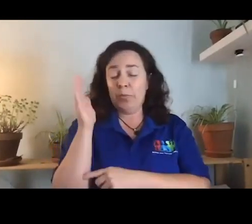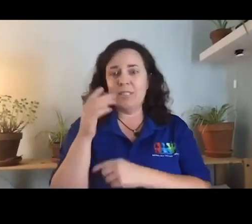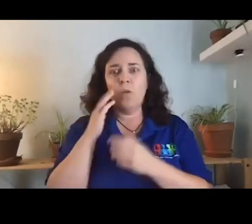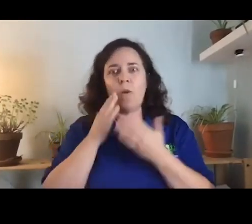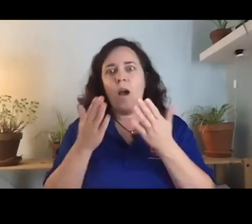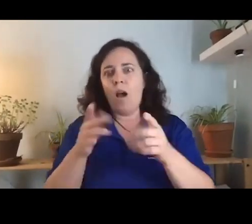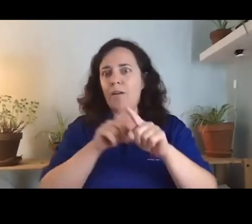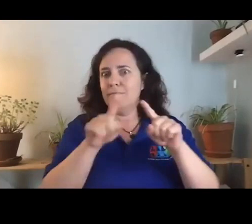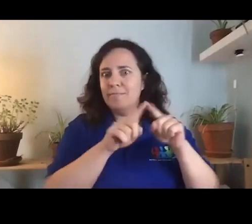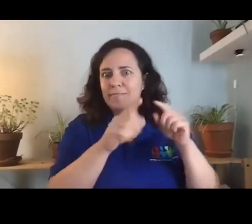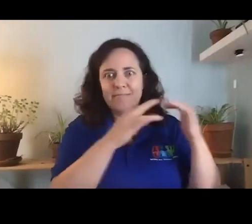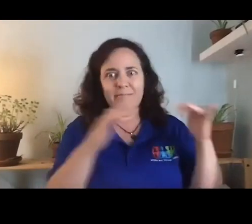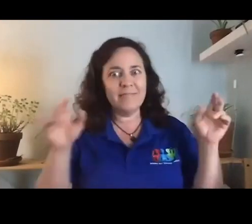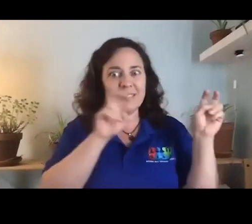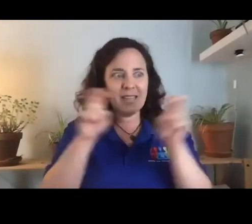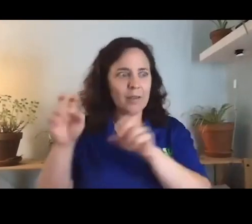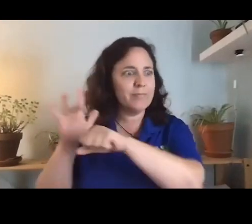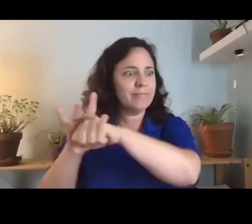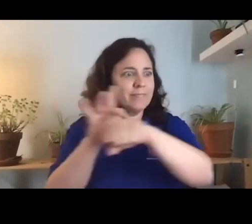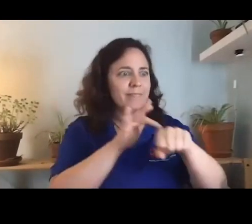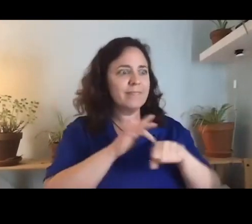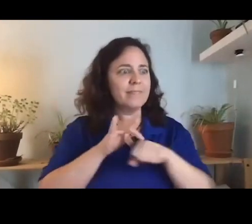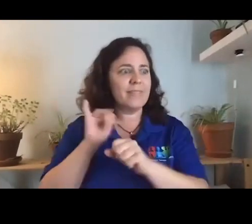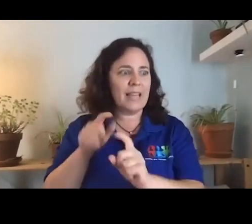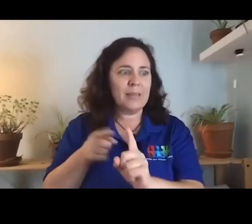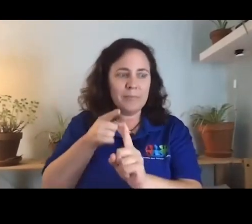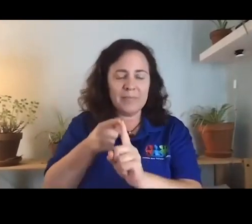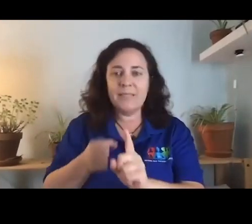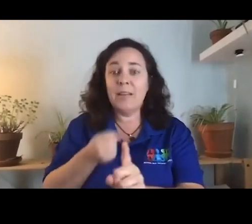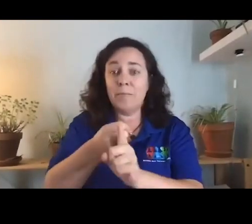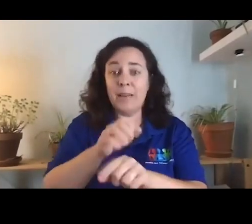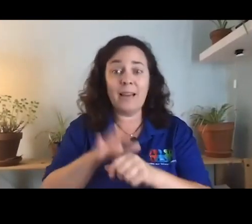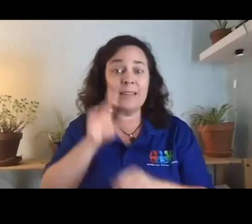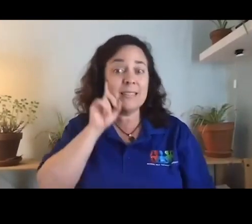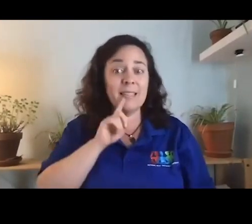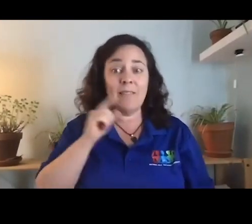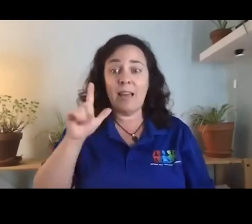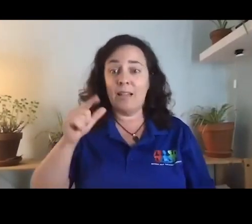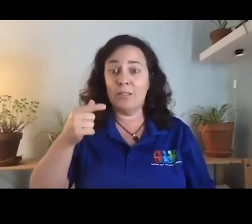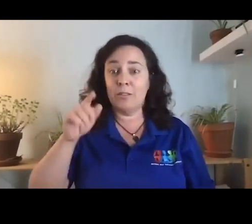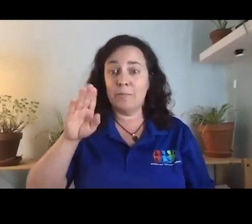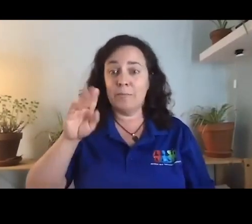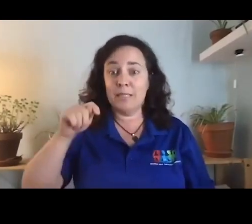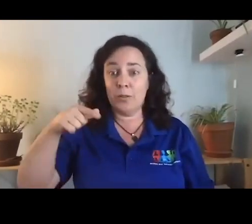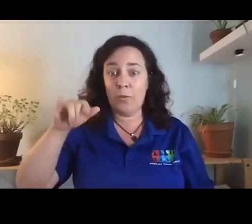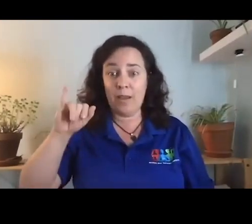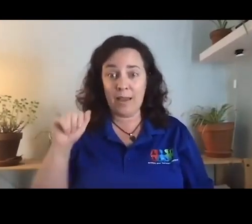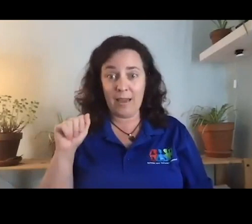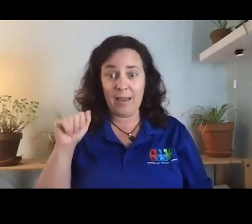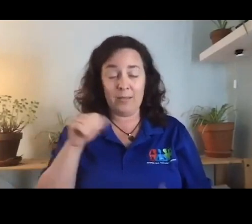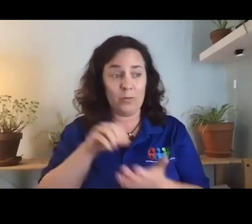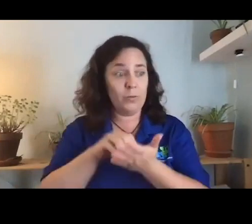So the presentation you are about to see is a colorful array of topics that a specific